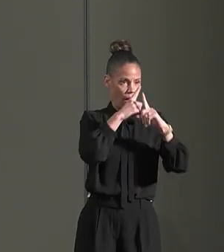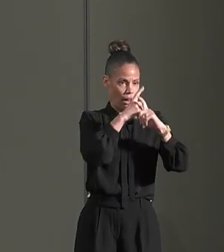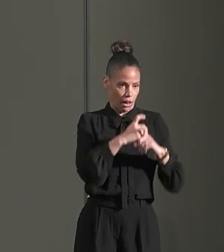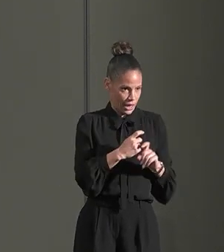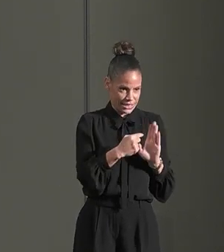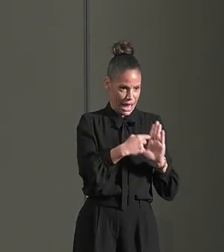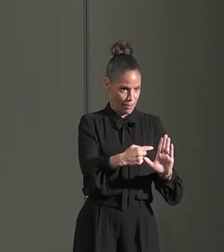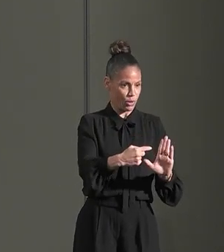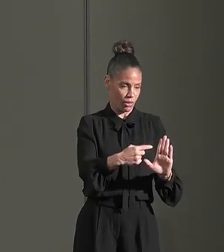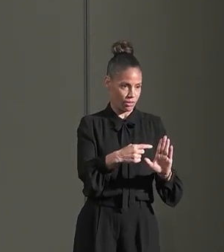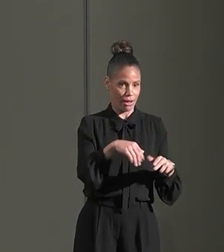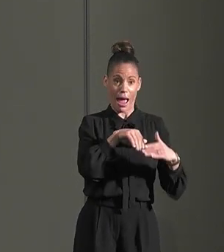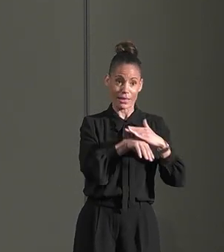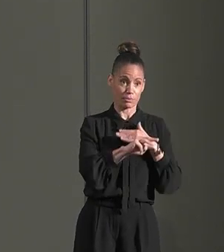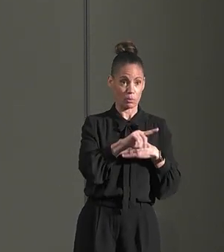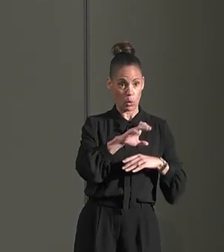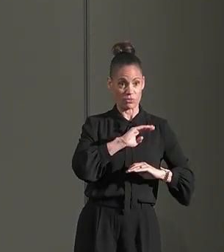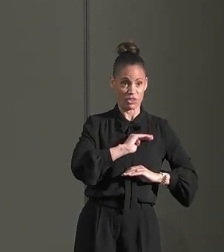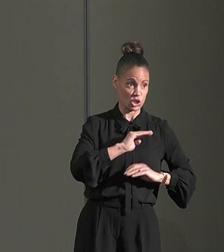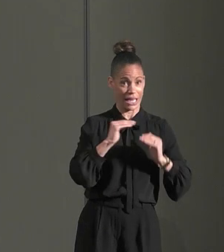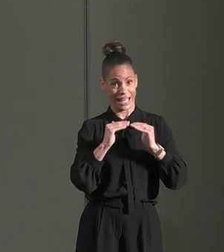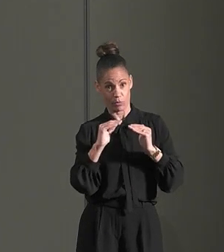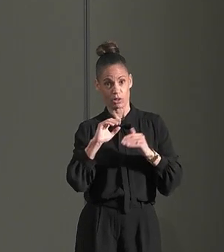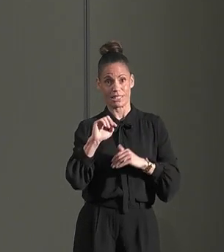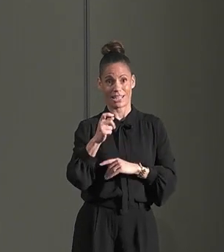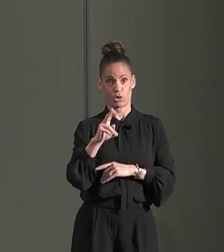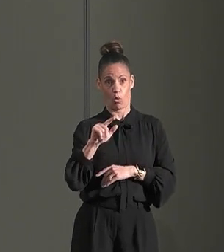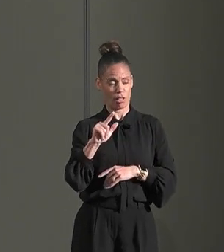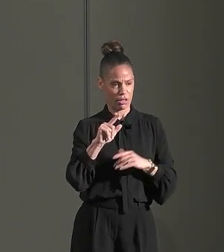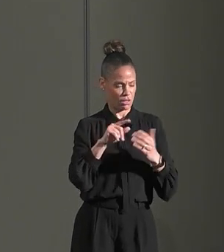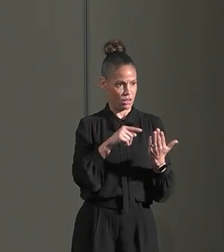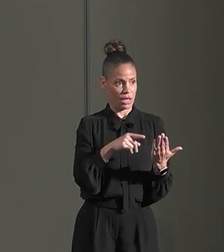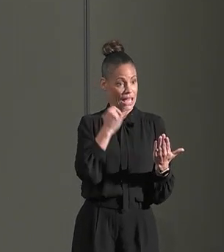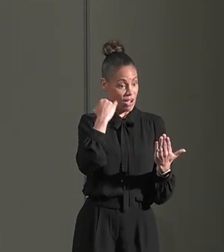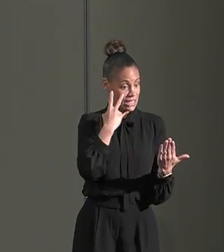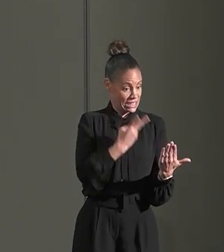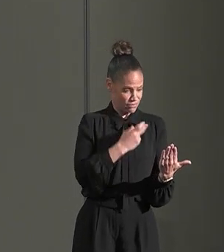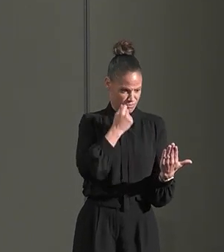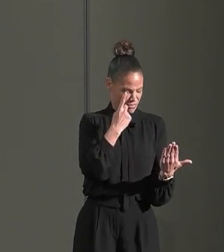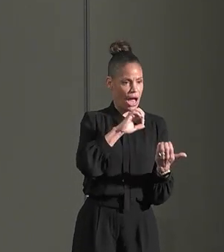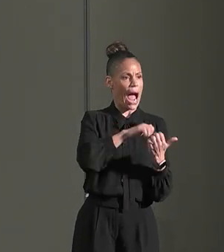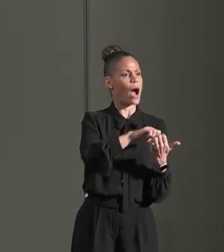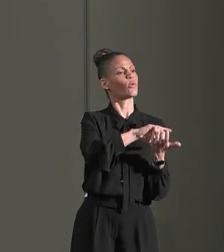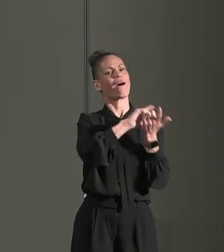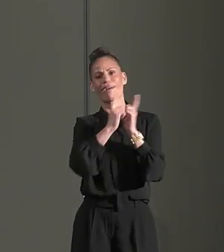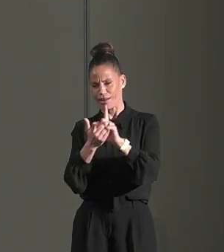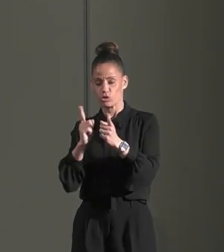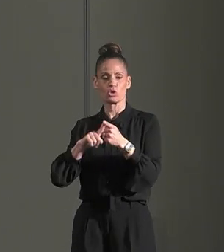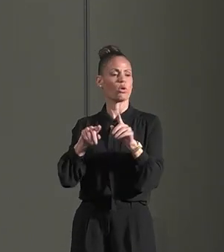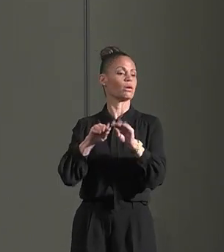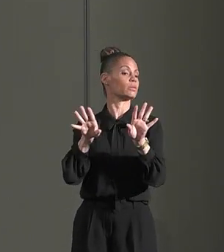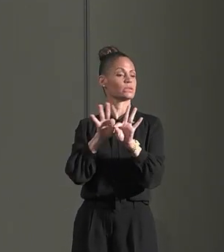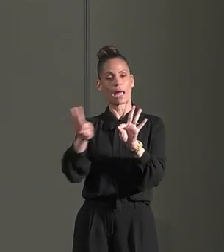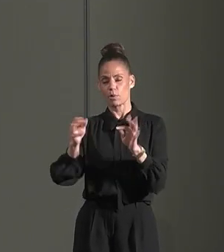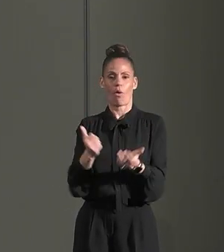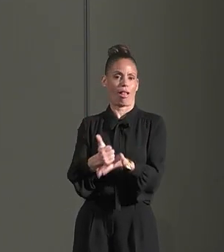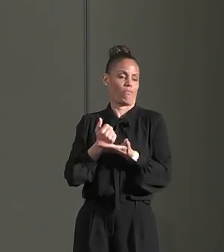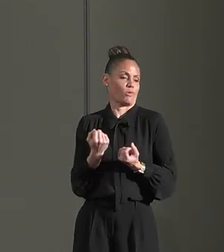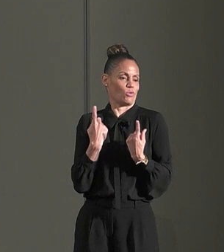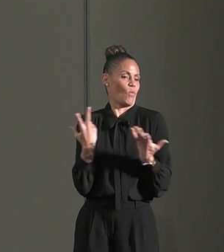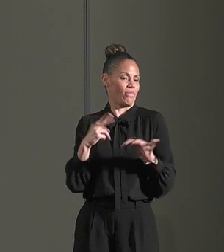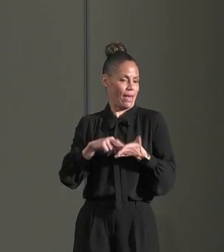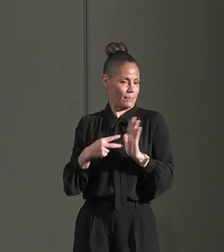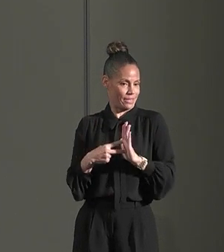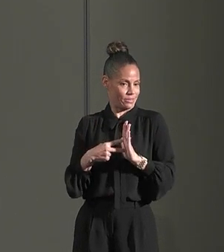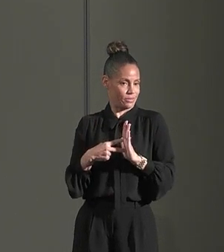you before about access mode sufficient equal text rial how I read that to what it means this